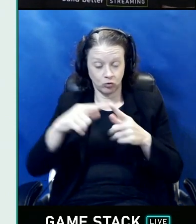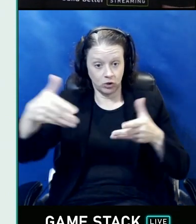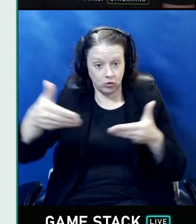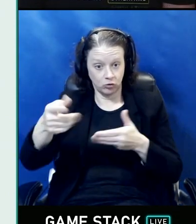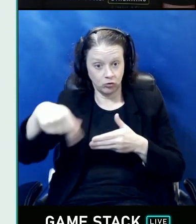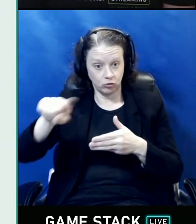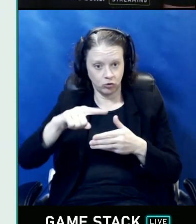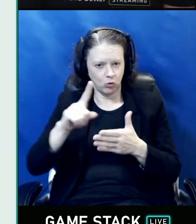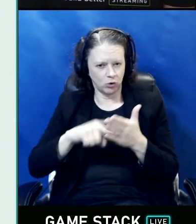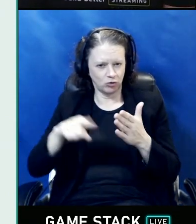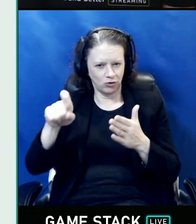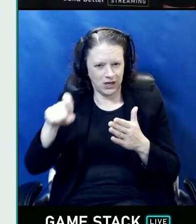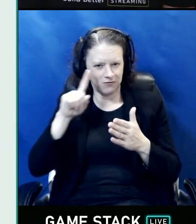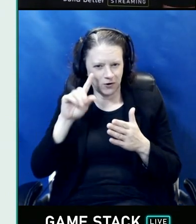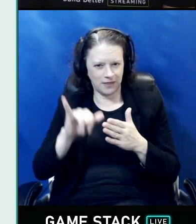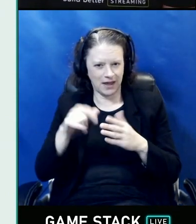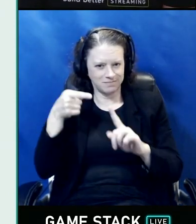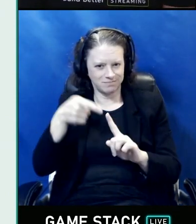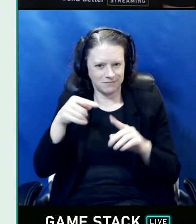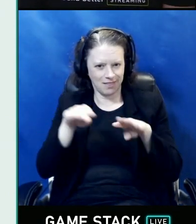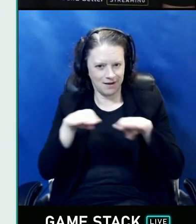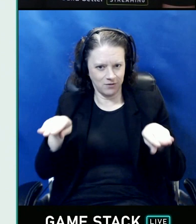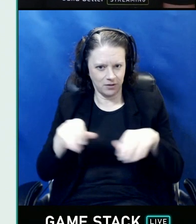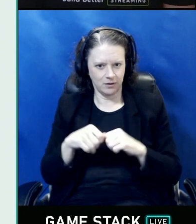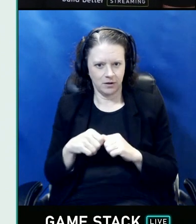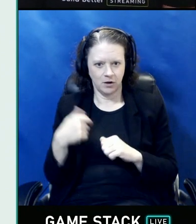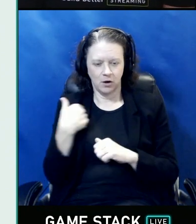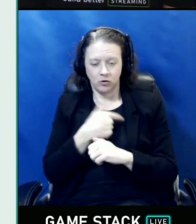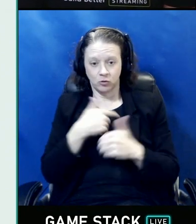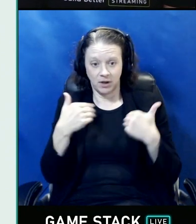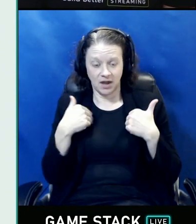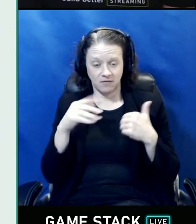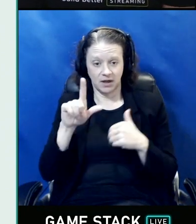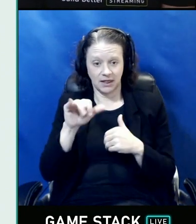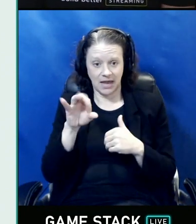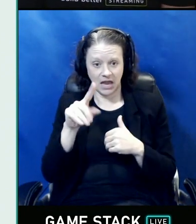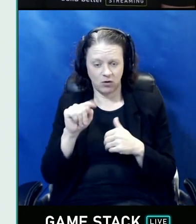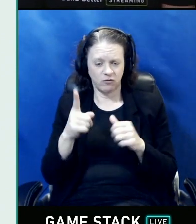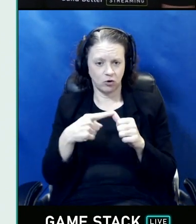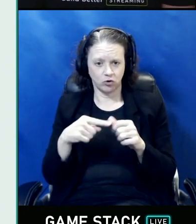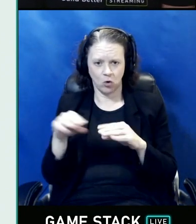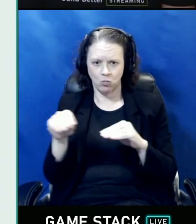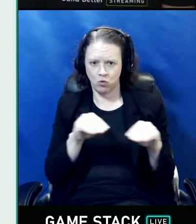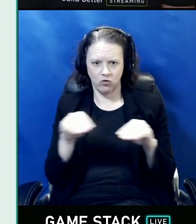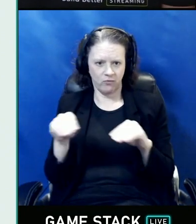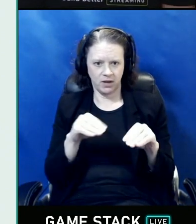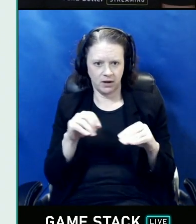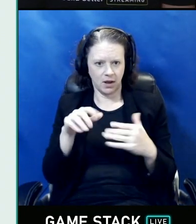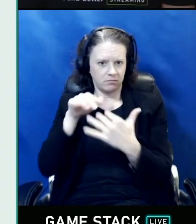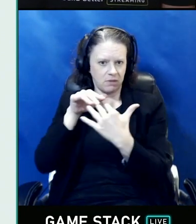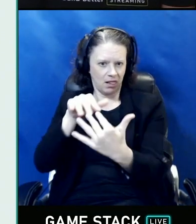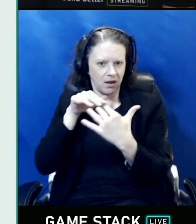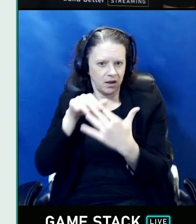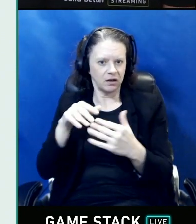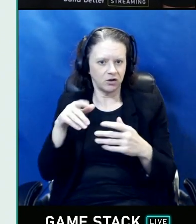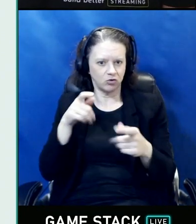So therefore we started with a layout that has just movement and melee controls available. Once the player gets their bow,